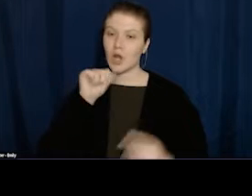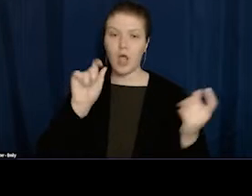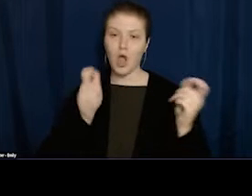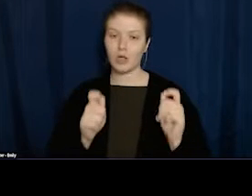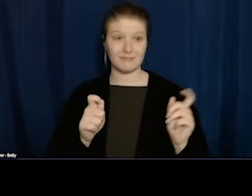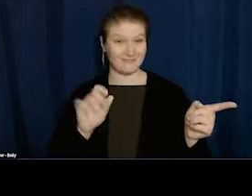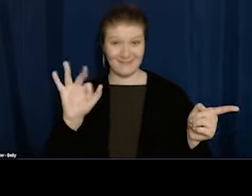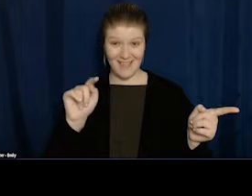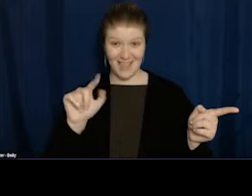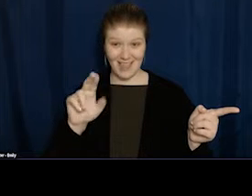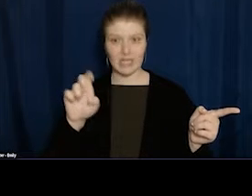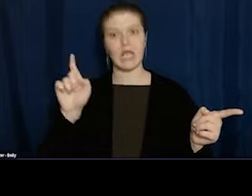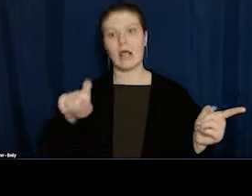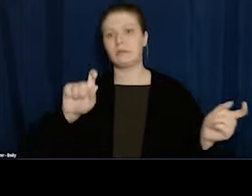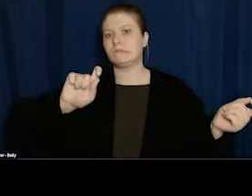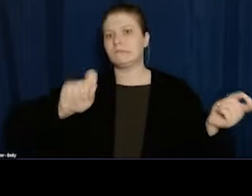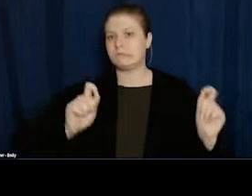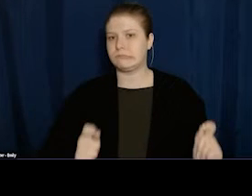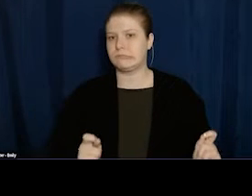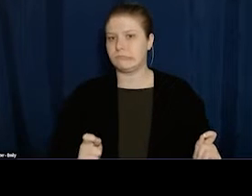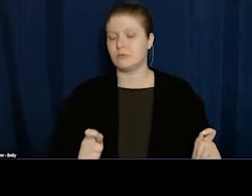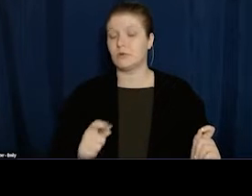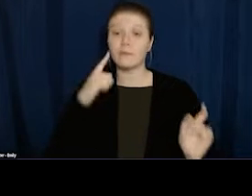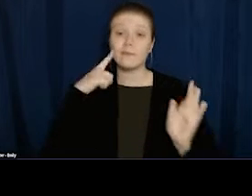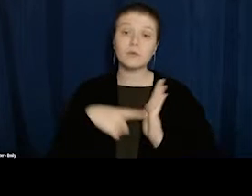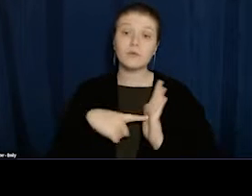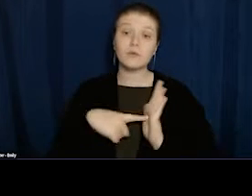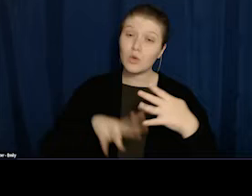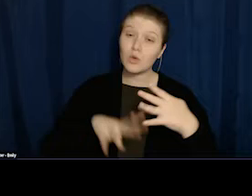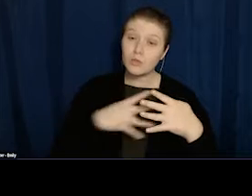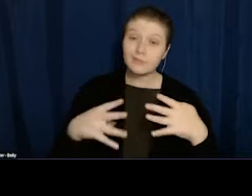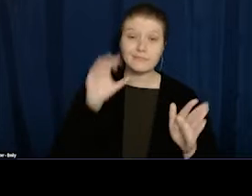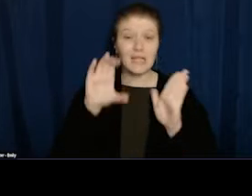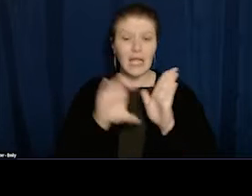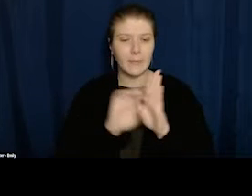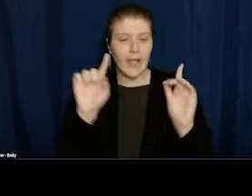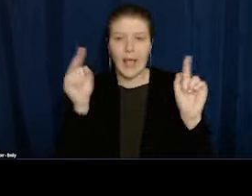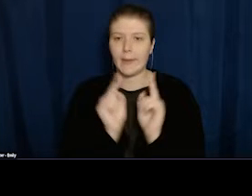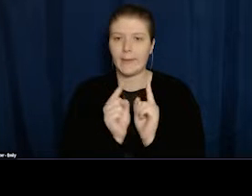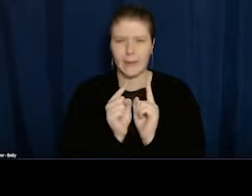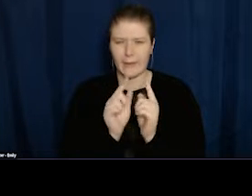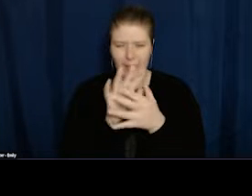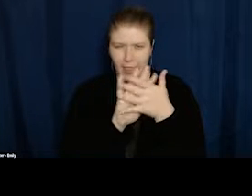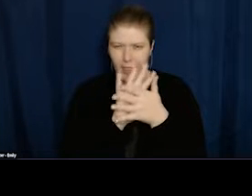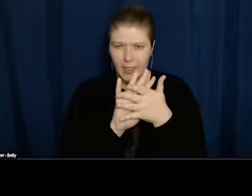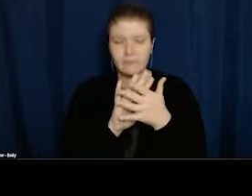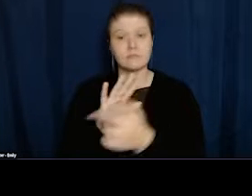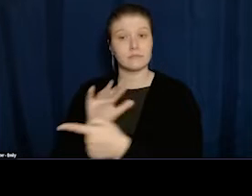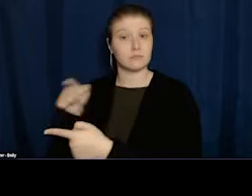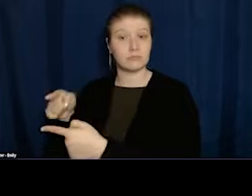Sometimes the resolution of graphs or images are lost. In Research.gov, we are not touching that PDF. We are not redistilling them.